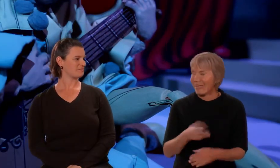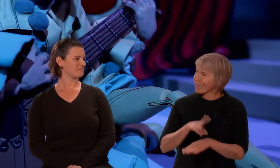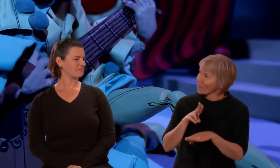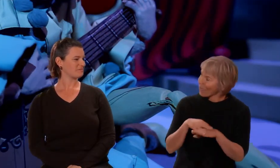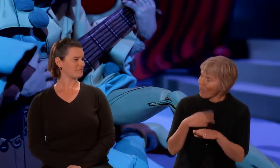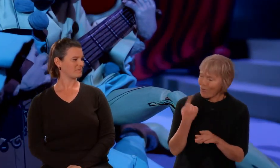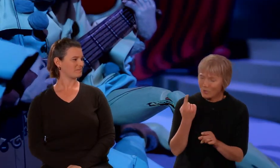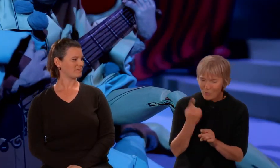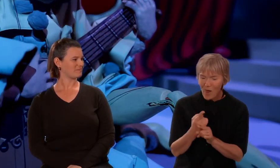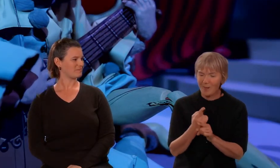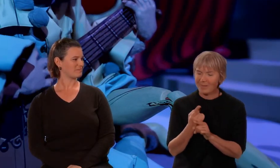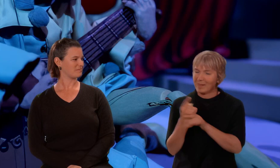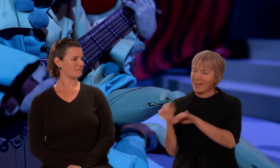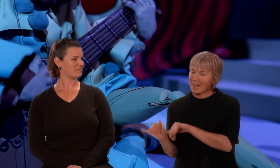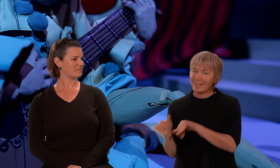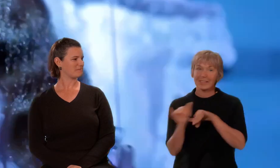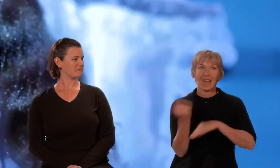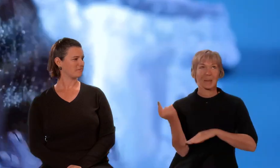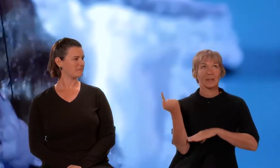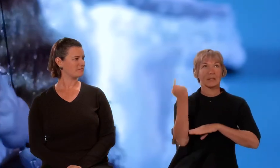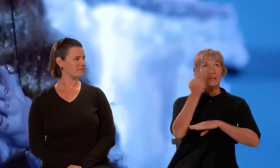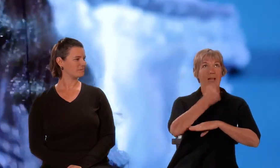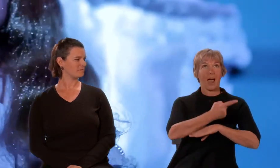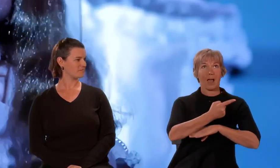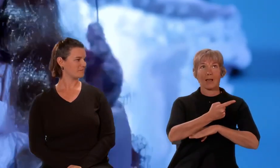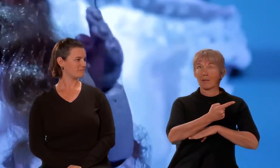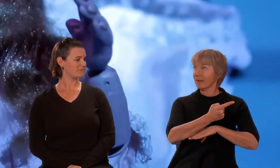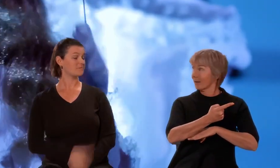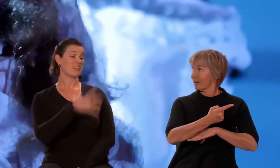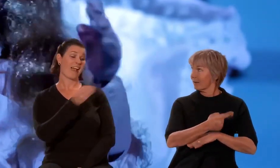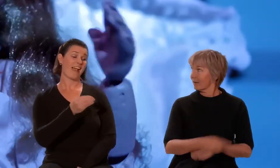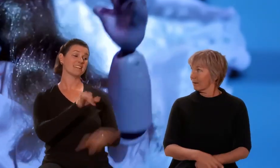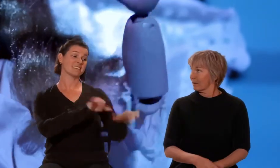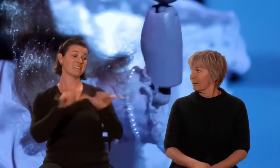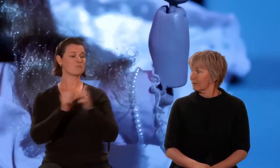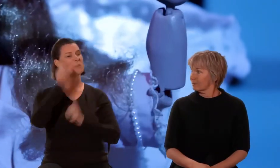For it is the same way with the daylight. [Lenore] And it is the same way with the moon.